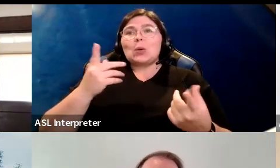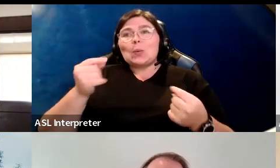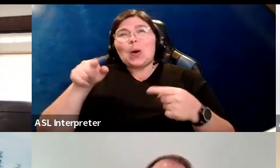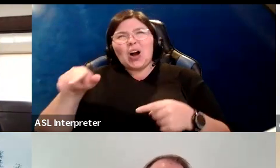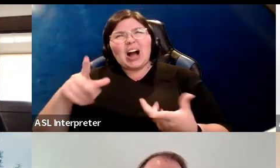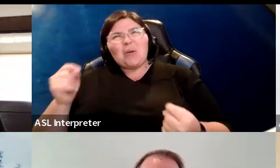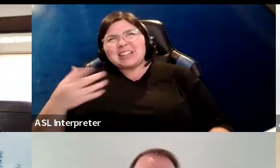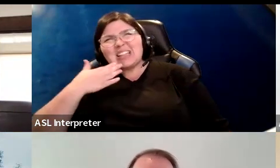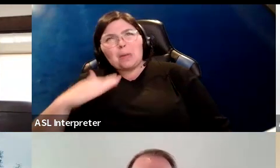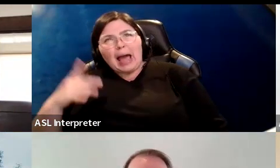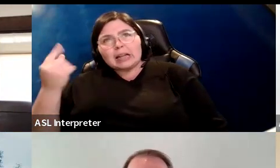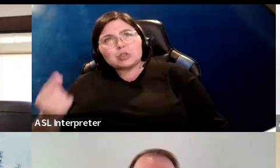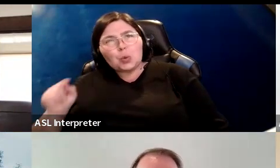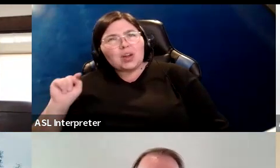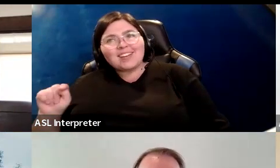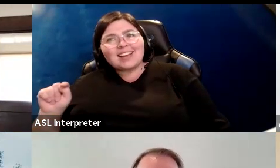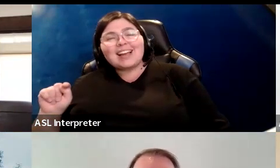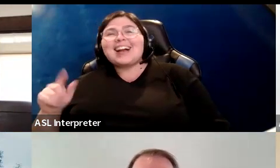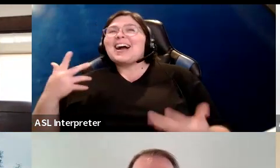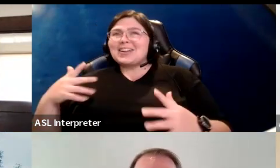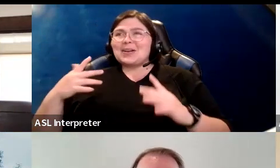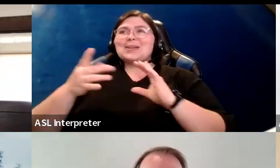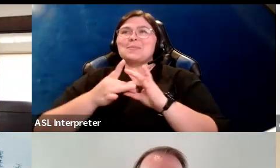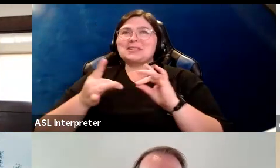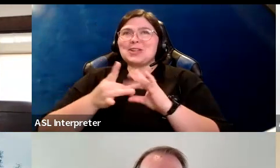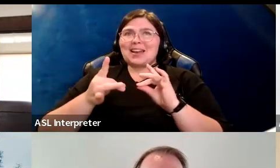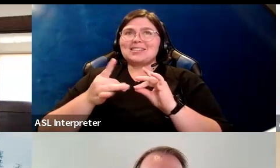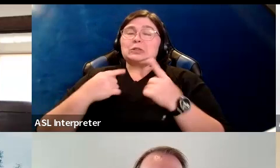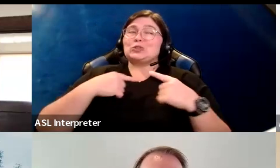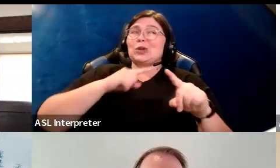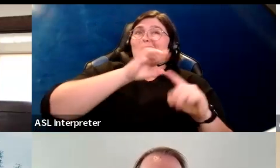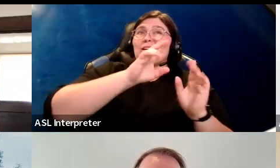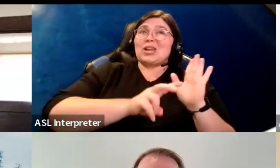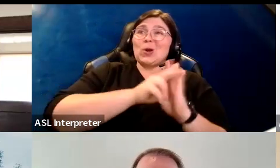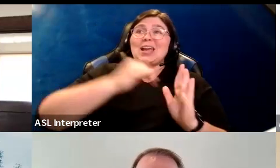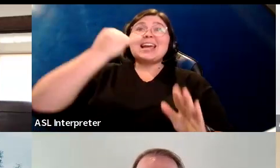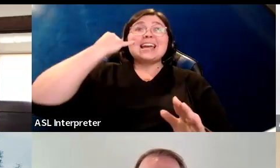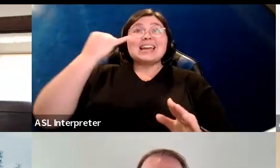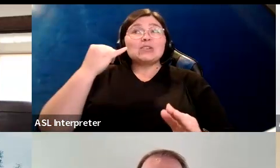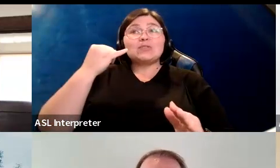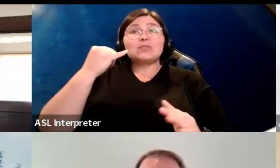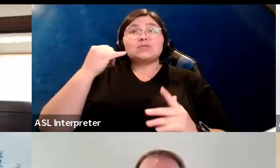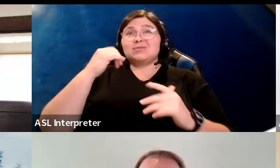I probably alluded at to, sorry, in the video, if it is not used with a structure,